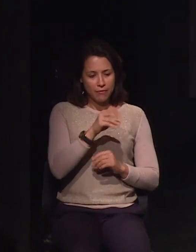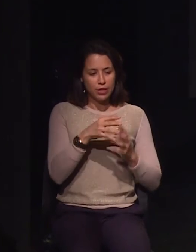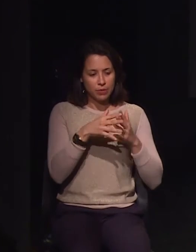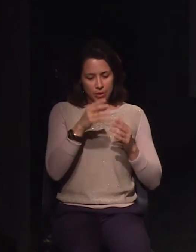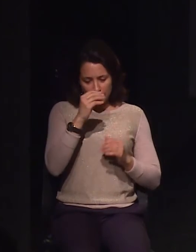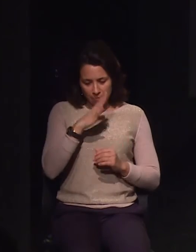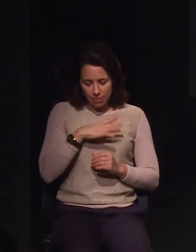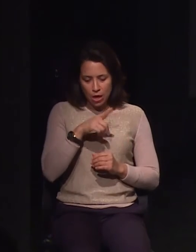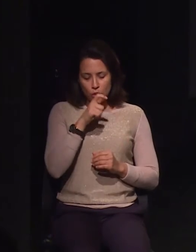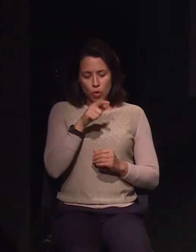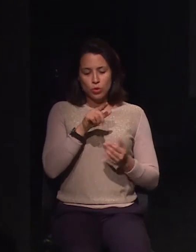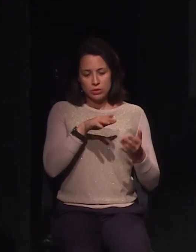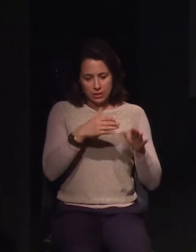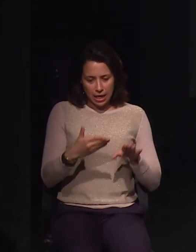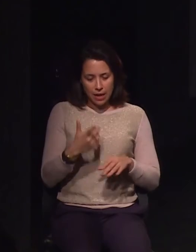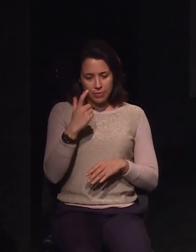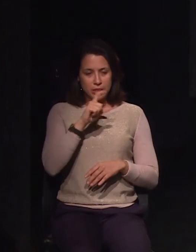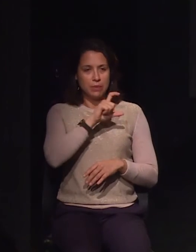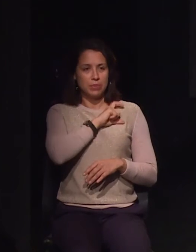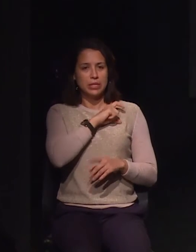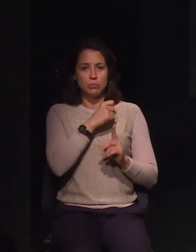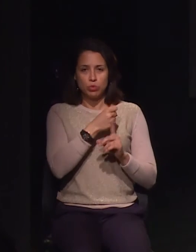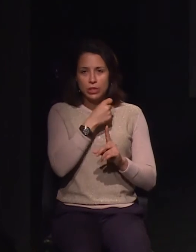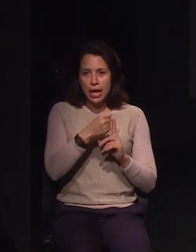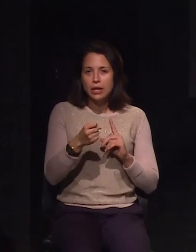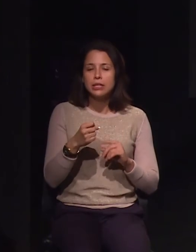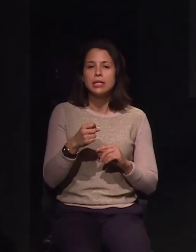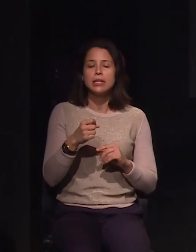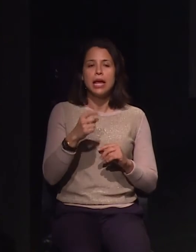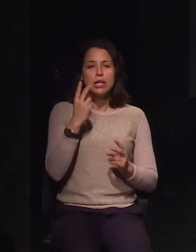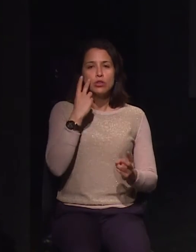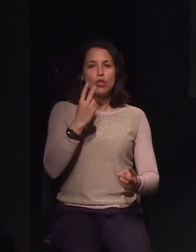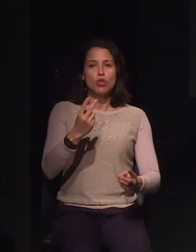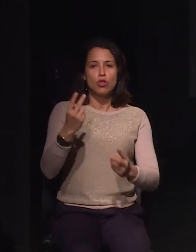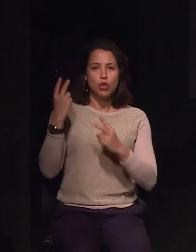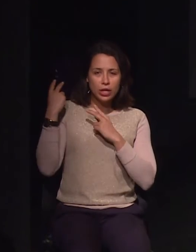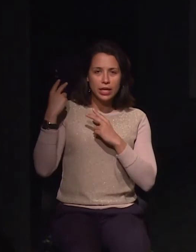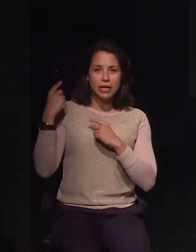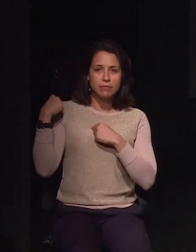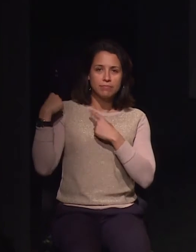It’s looking at a couple of decades of these tragedies, and literally records the seven